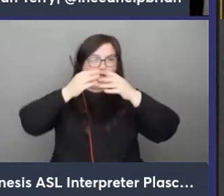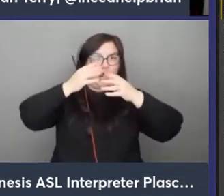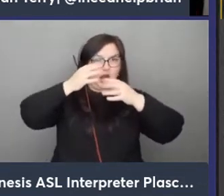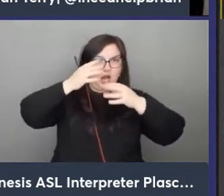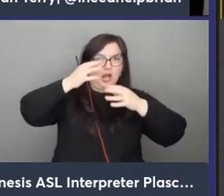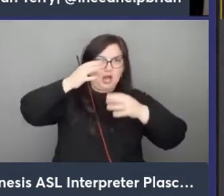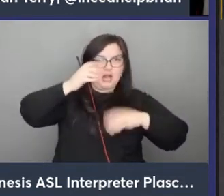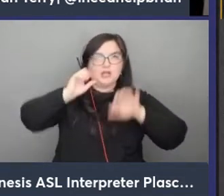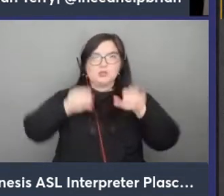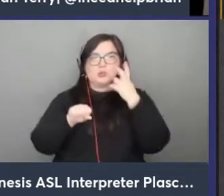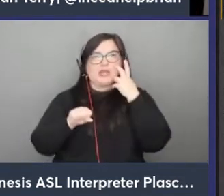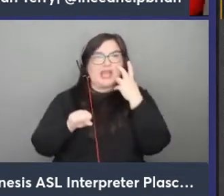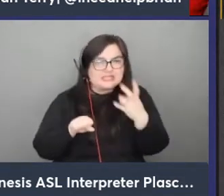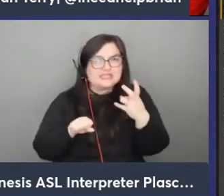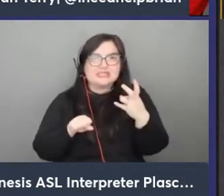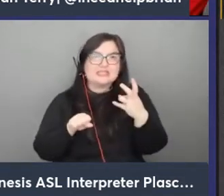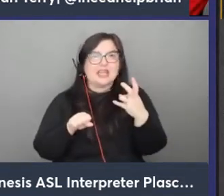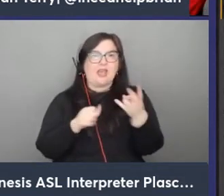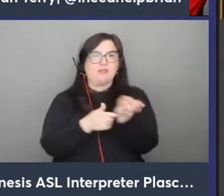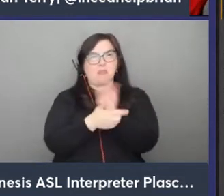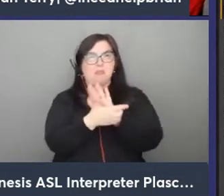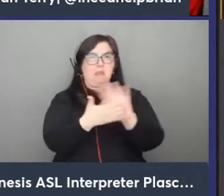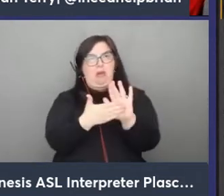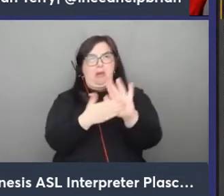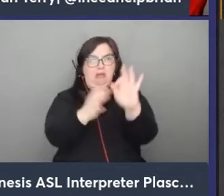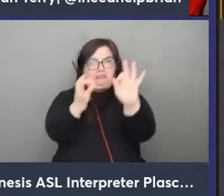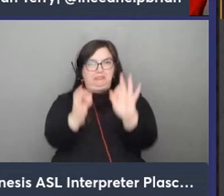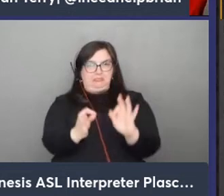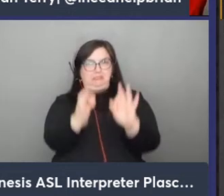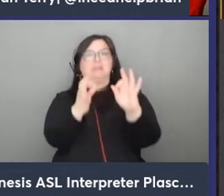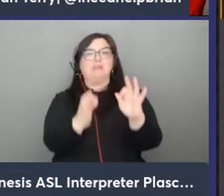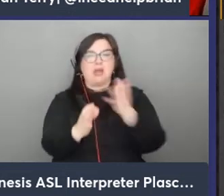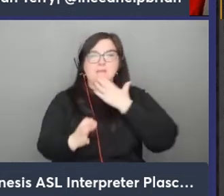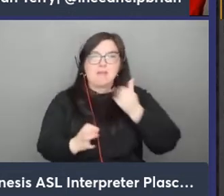You can kind of like see, this is a lot more polished version of it, we have much better icons and stuff.